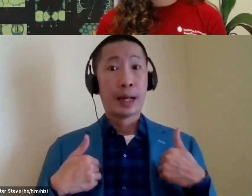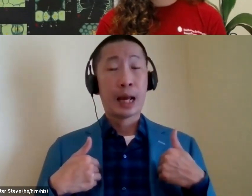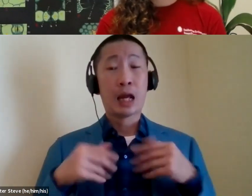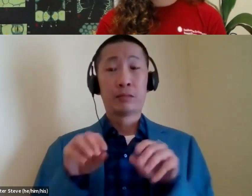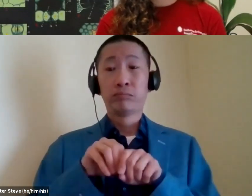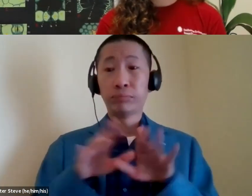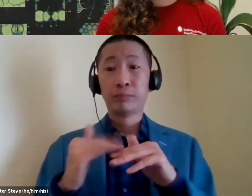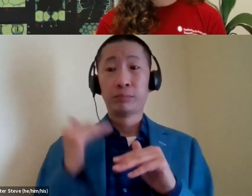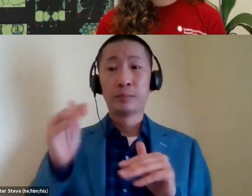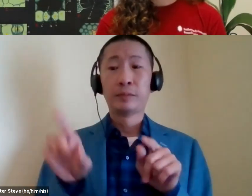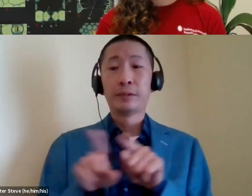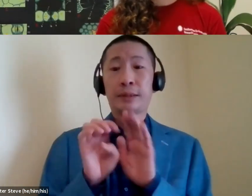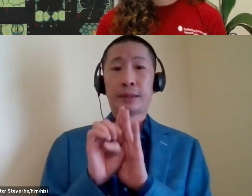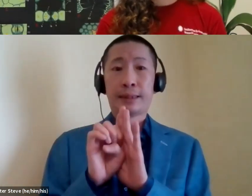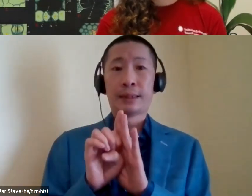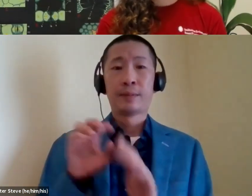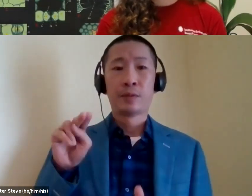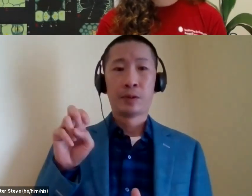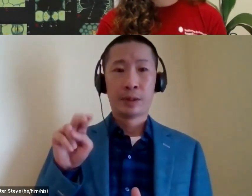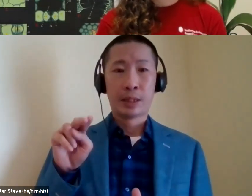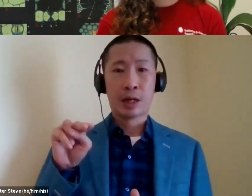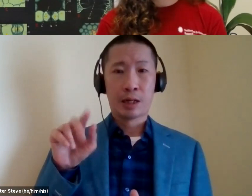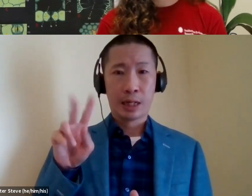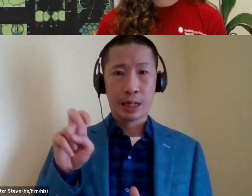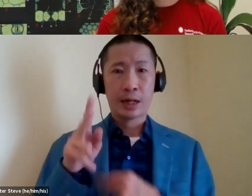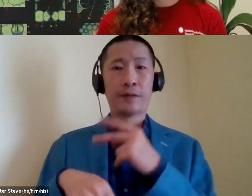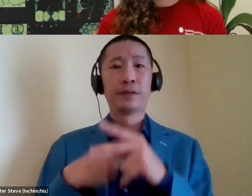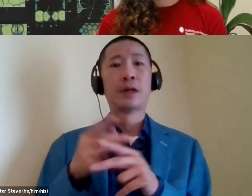Kim Komatsu (she/her): So examples of these are some non native species that are coming across